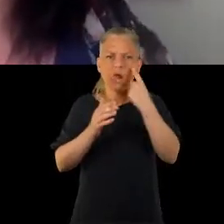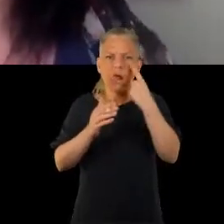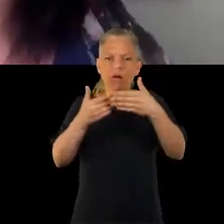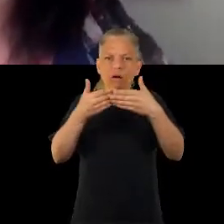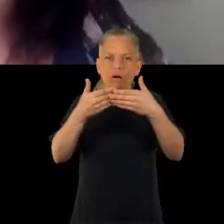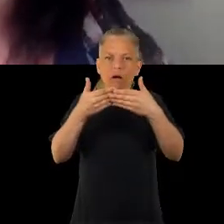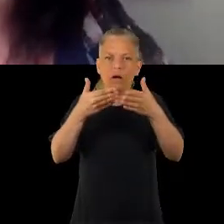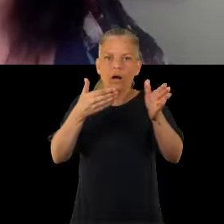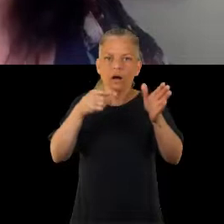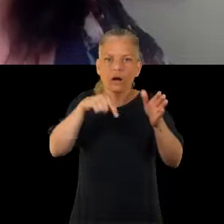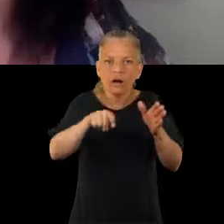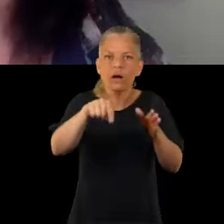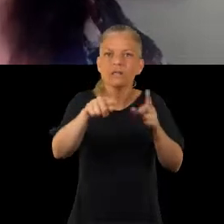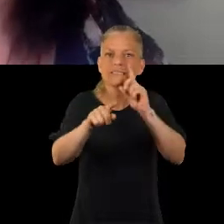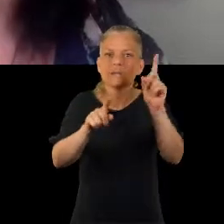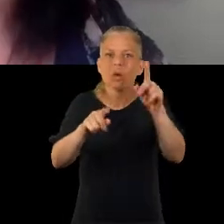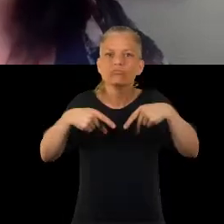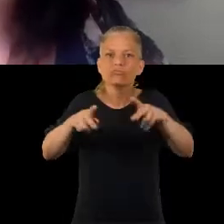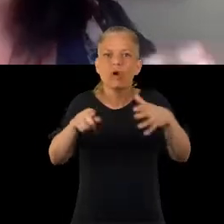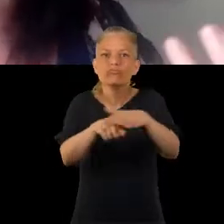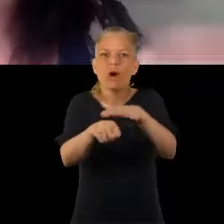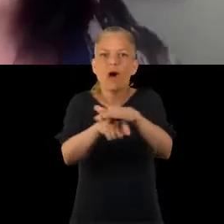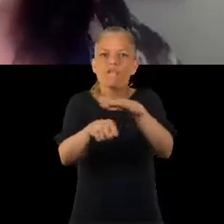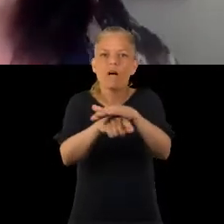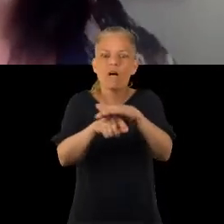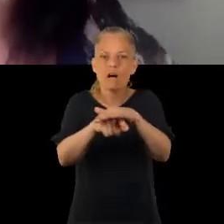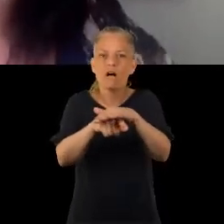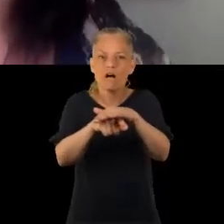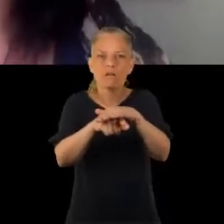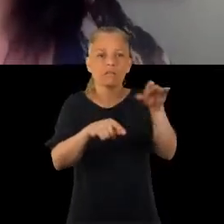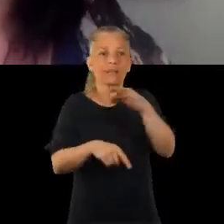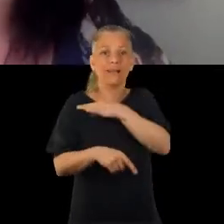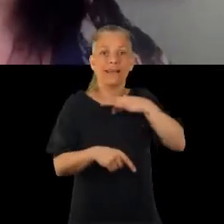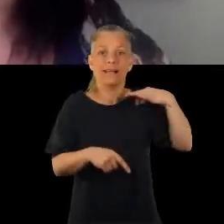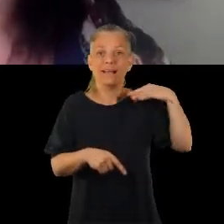you can bring it in, it unlocks help for so many people. Just because it’s doing something that